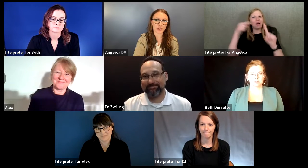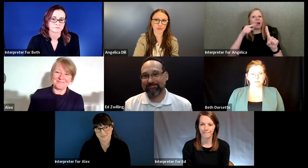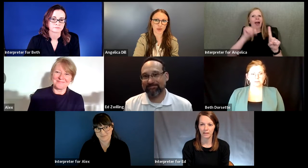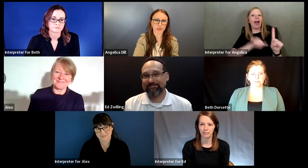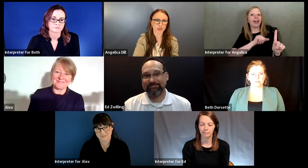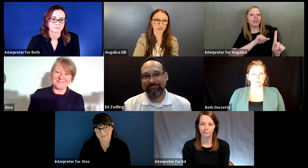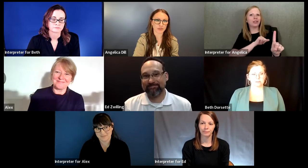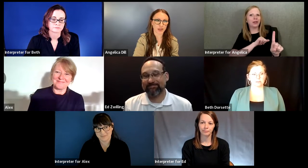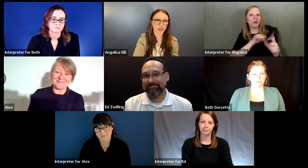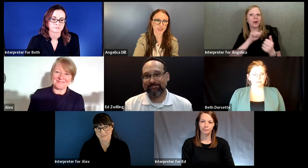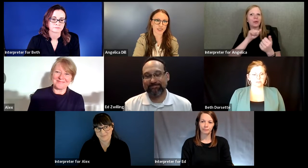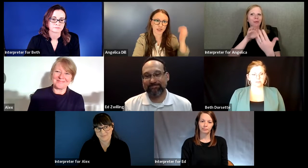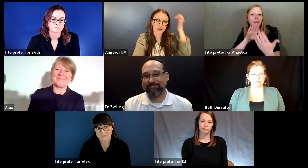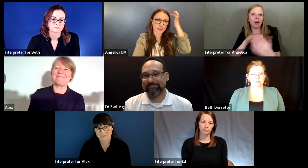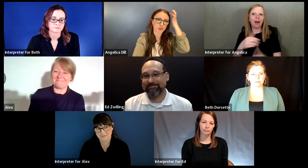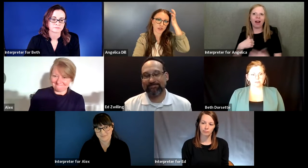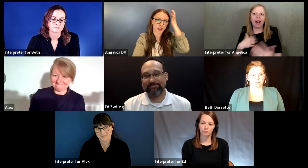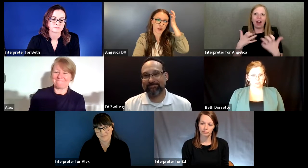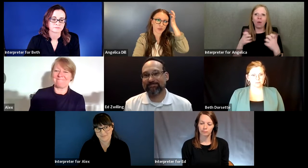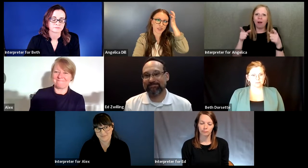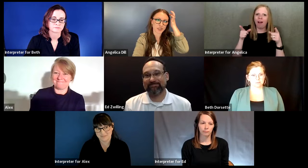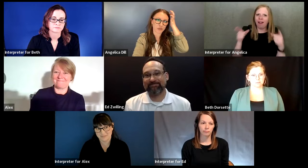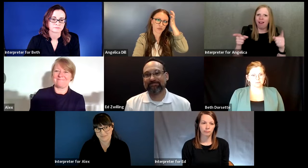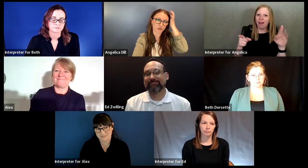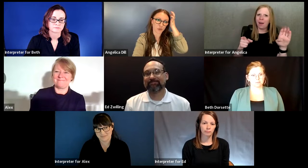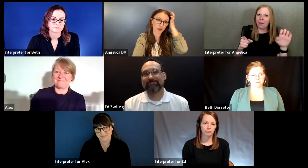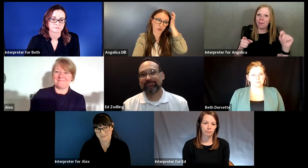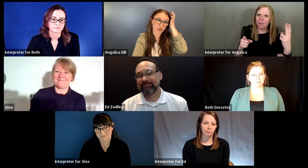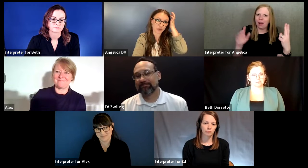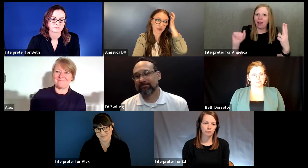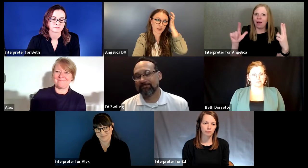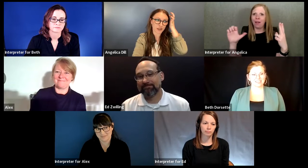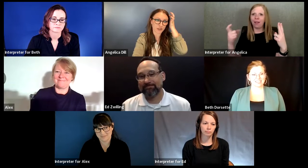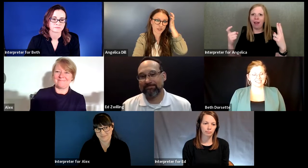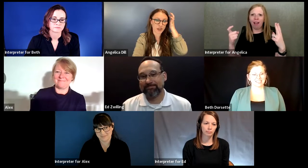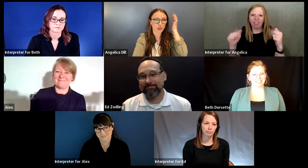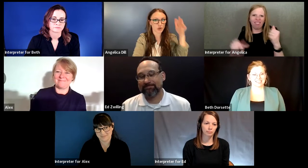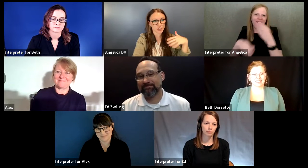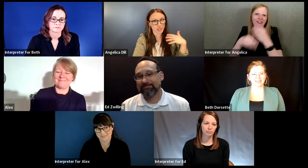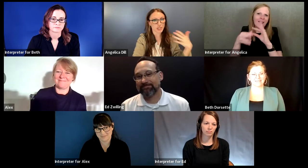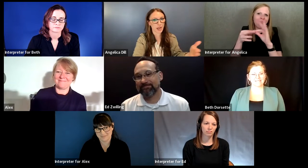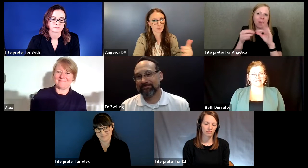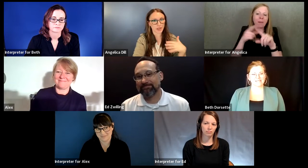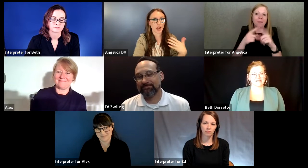I want Beth and Alex to add to this. But a lot of companies I've worked with, there's a lot of negotiation happening.